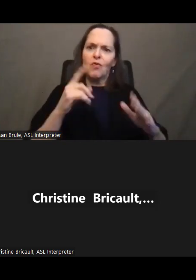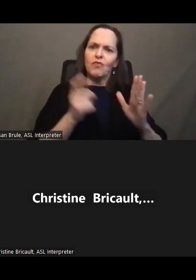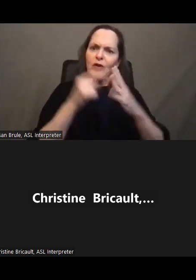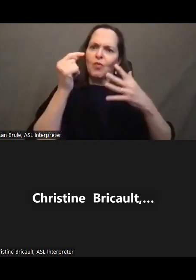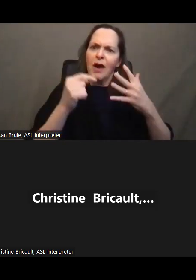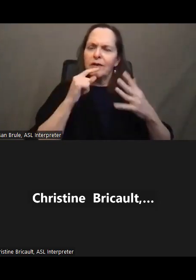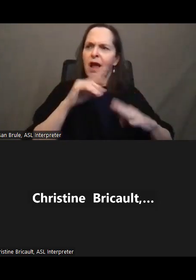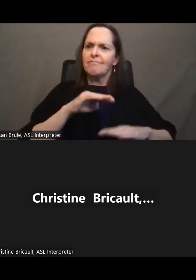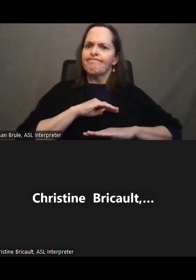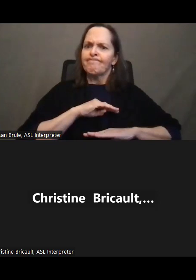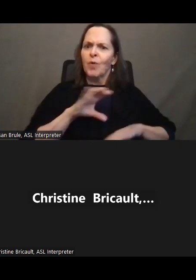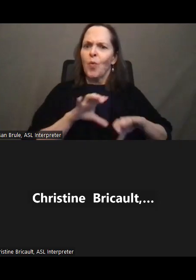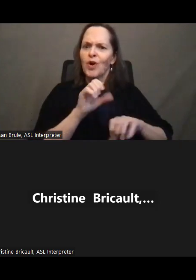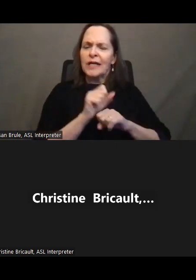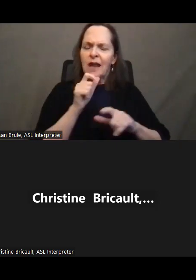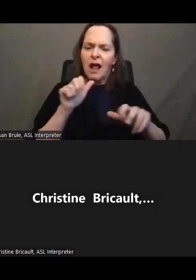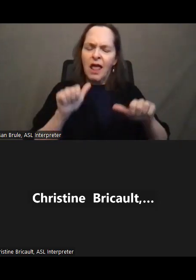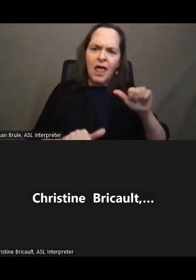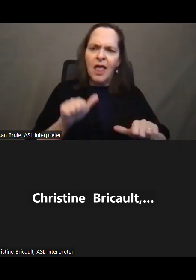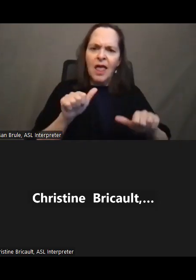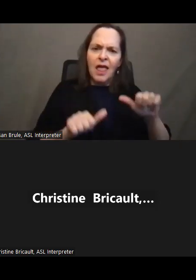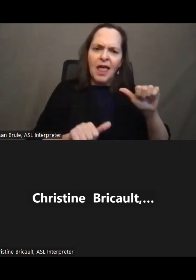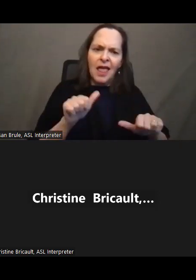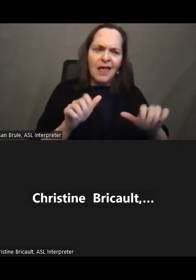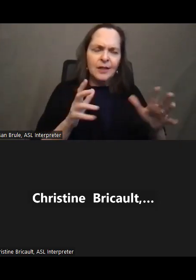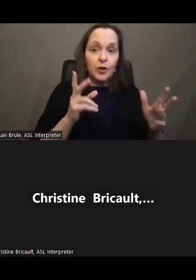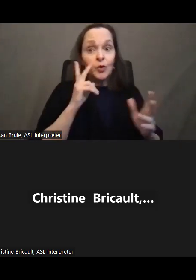What I want to tell you is, employees of disabilities must meet performance